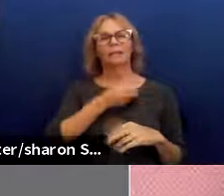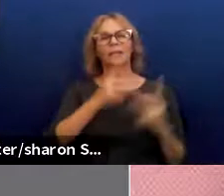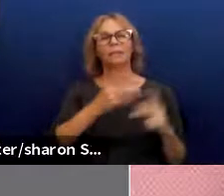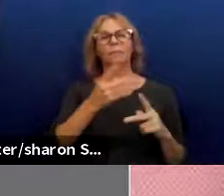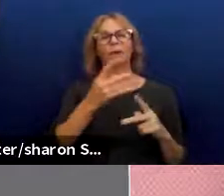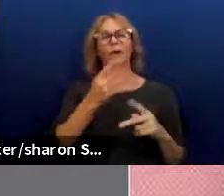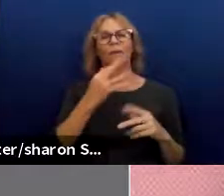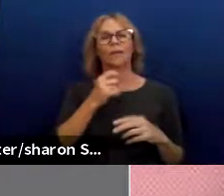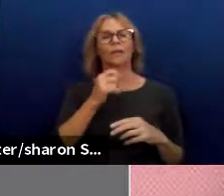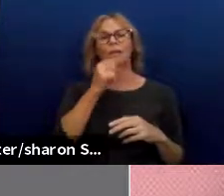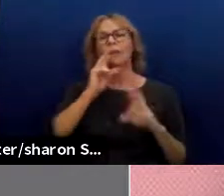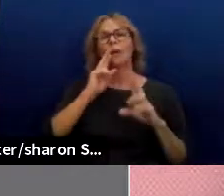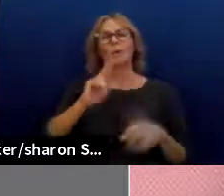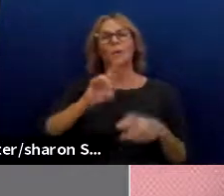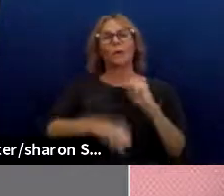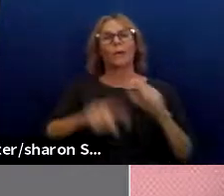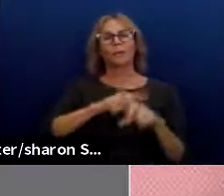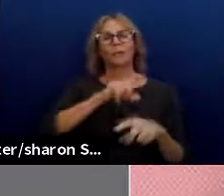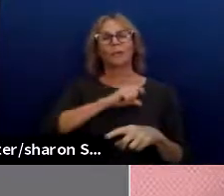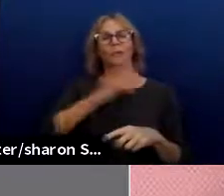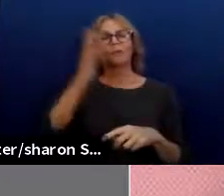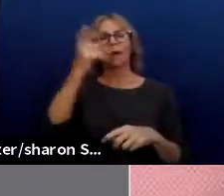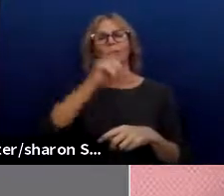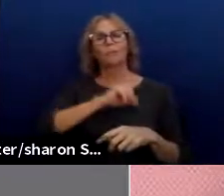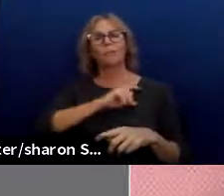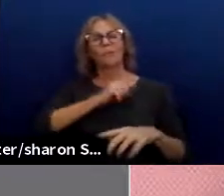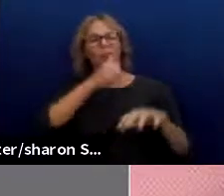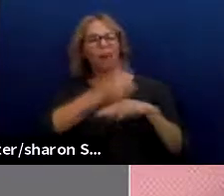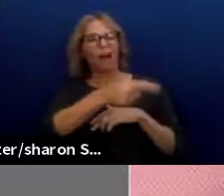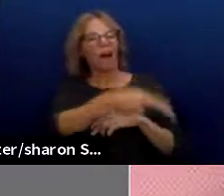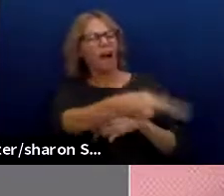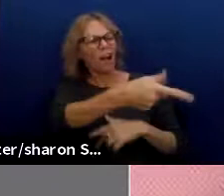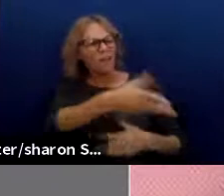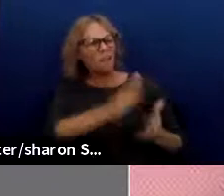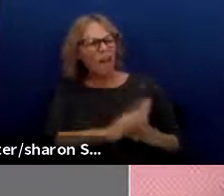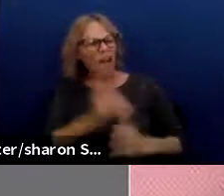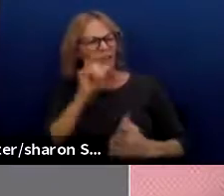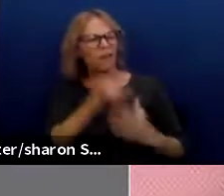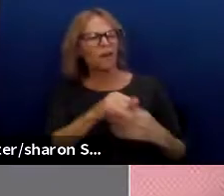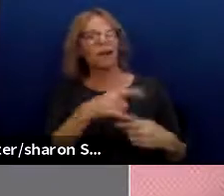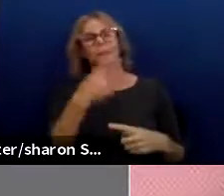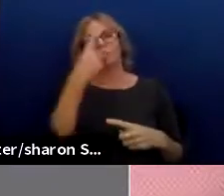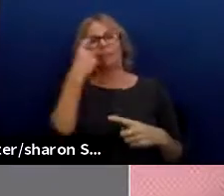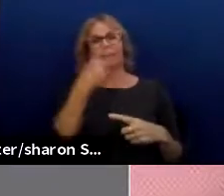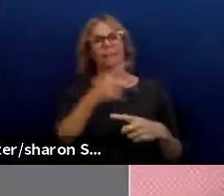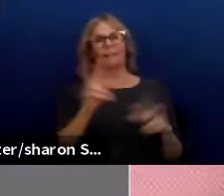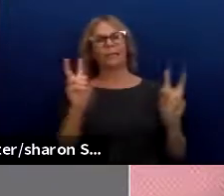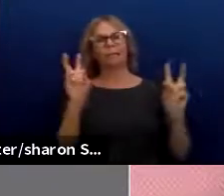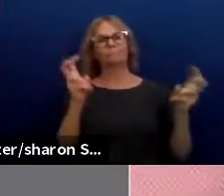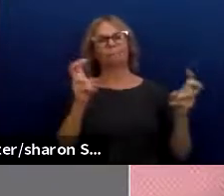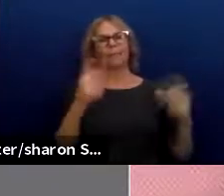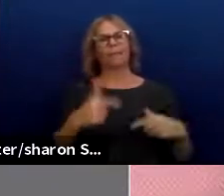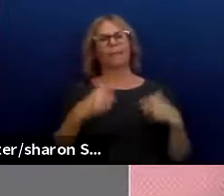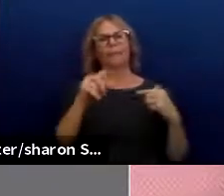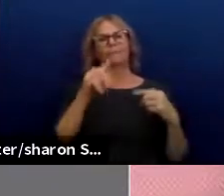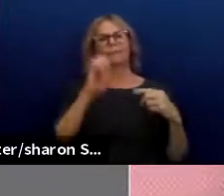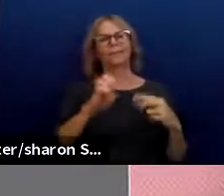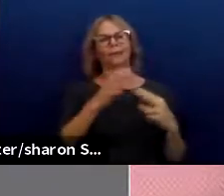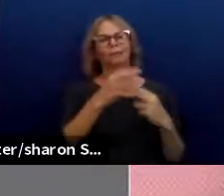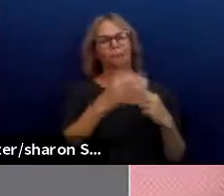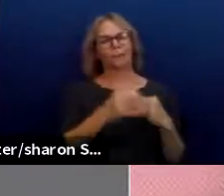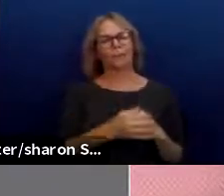because the police basically accused them of inviting it because of their, quote unquote, lifestyle choice. Or one person was told it